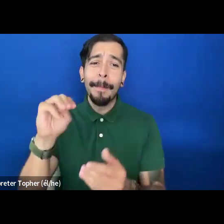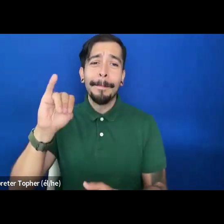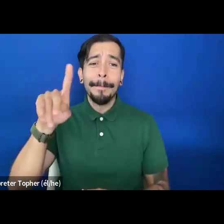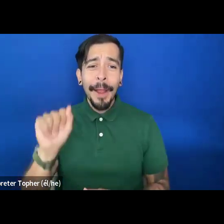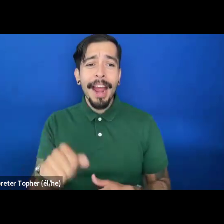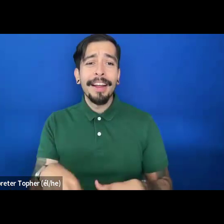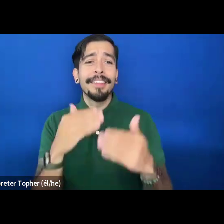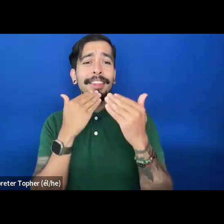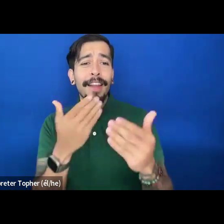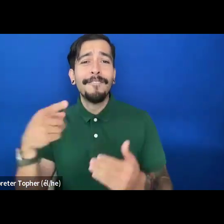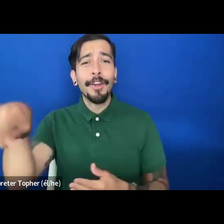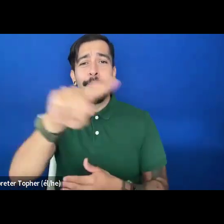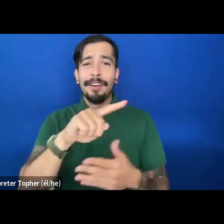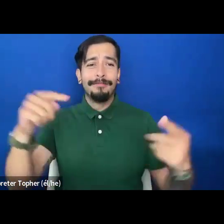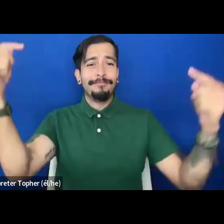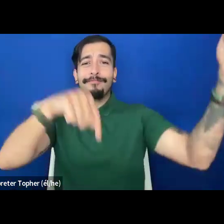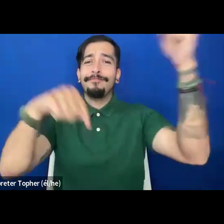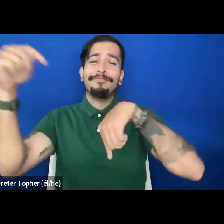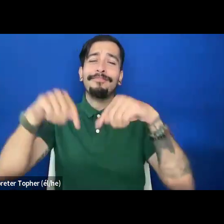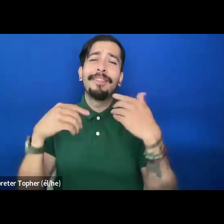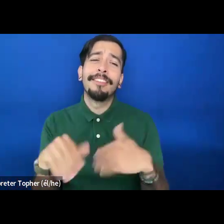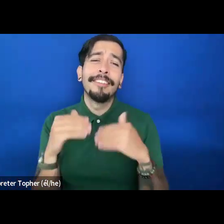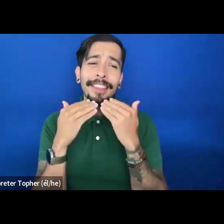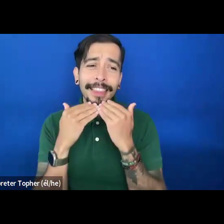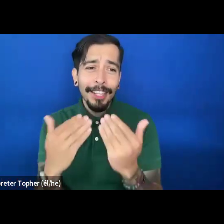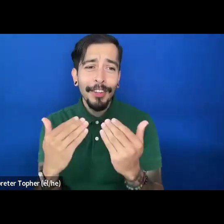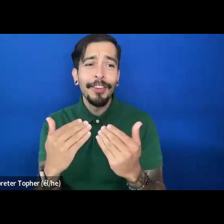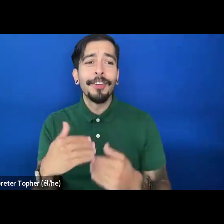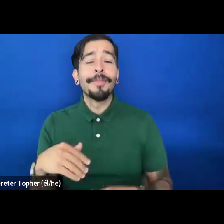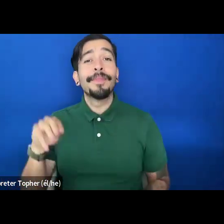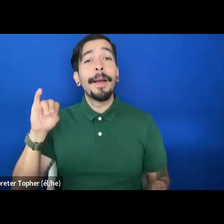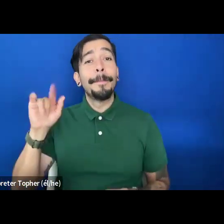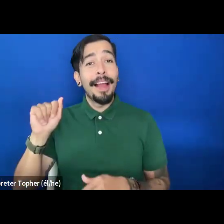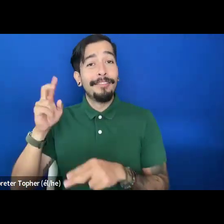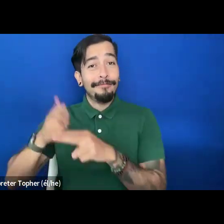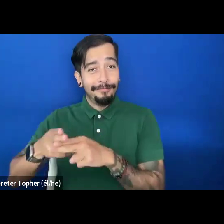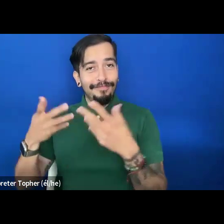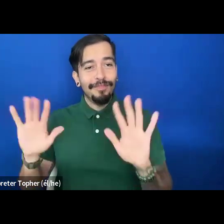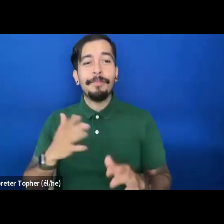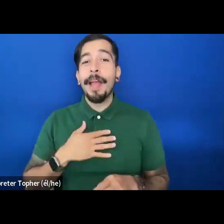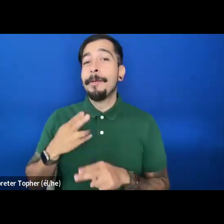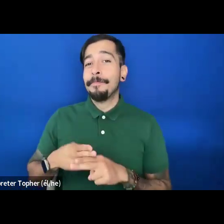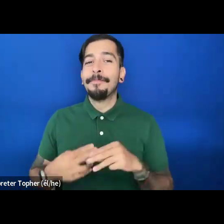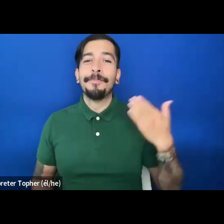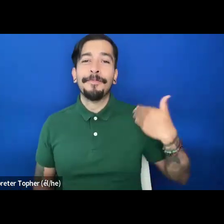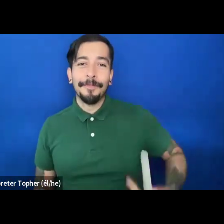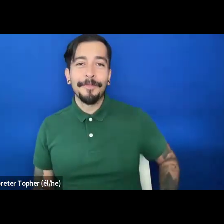As Mika stated, my name is Britt Hernandez Wilson. And I am Zooming to you from Oakland, California,